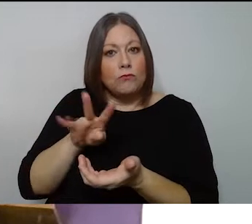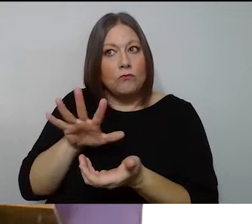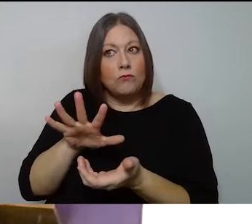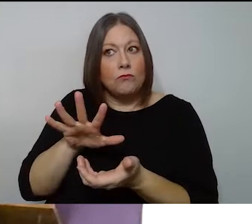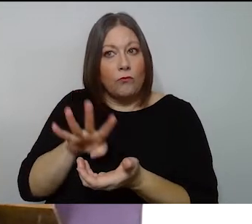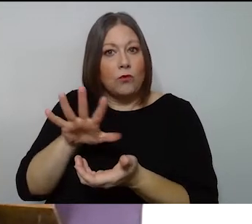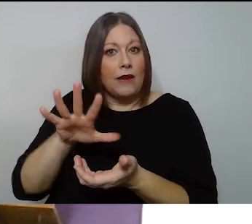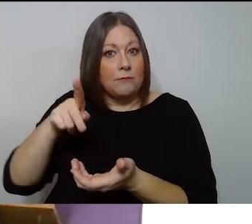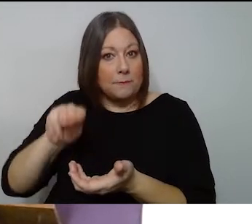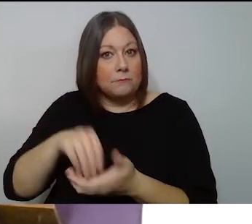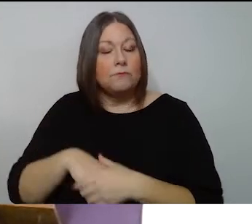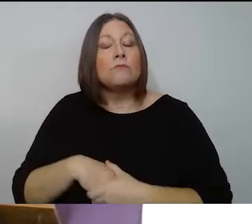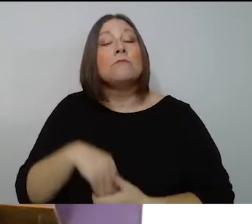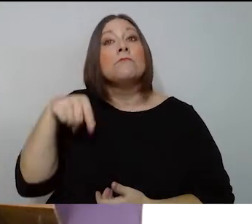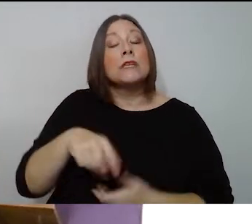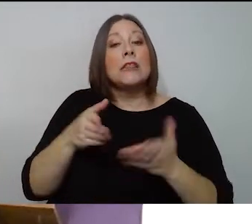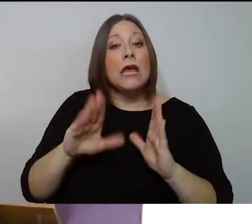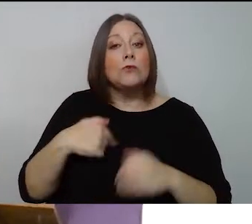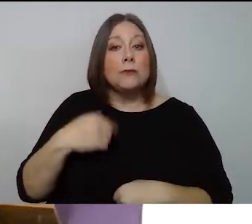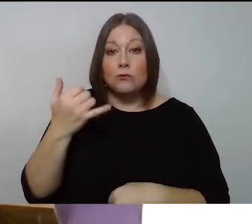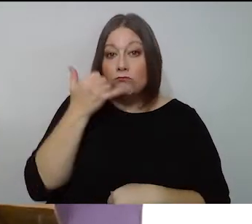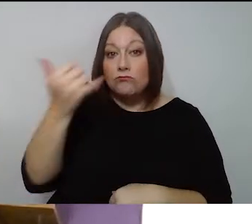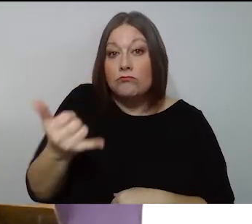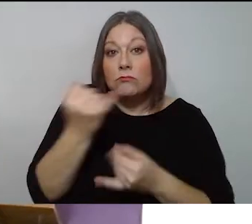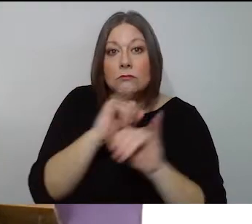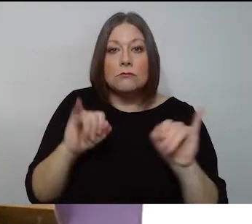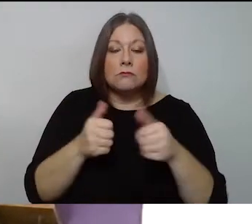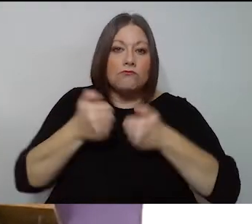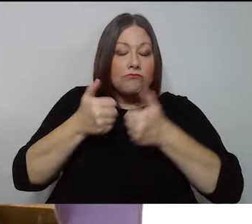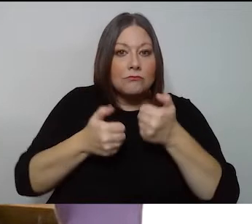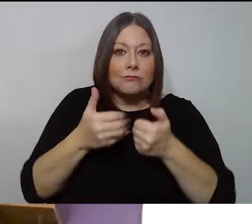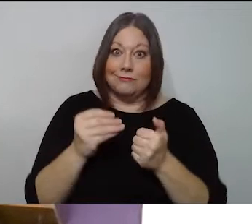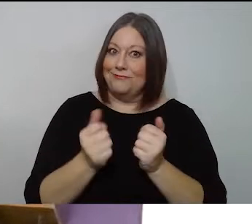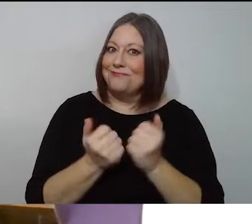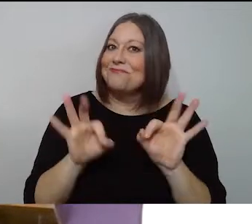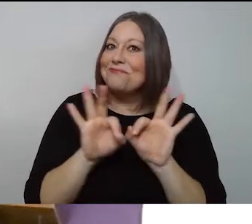This allows me to make calls independently, send text messages, and most importantly,